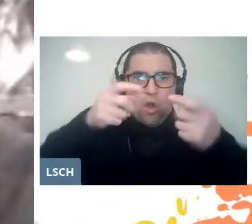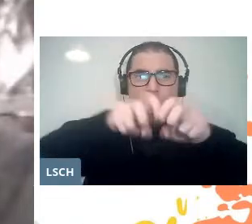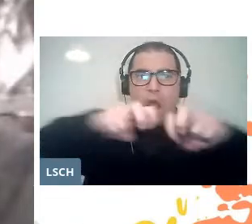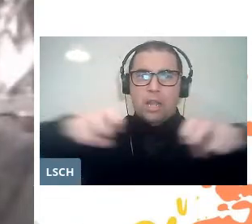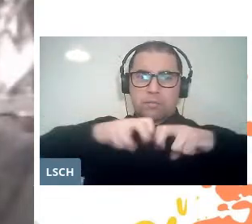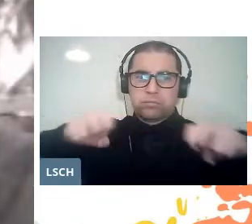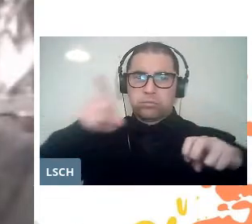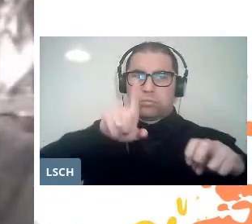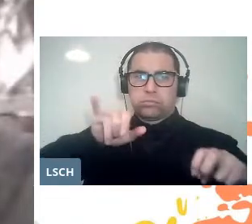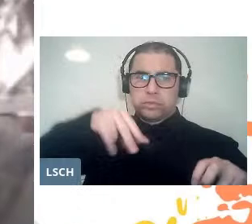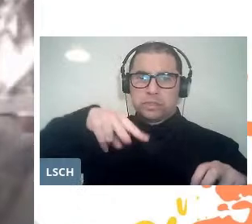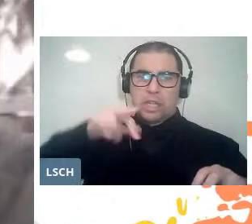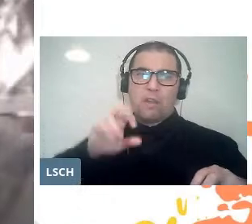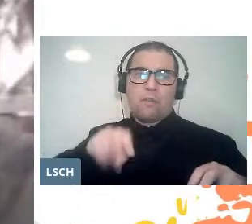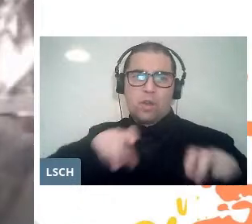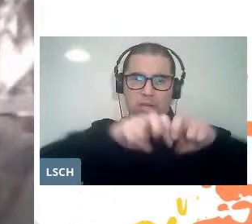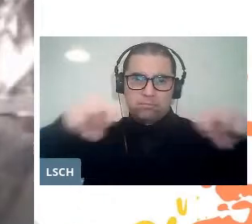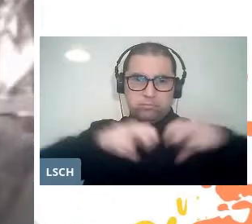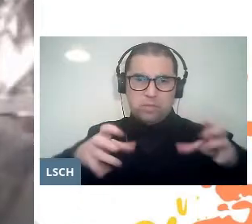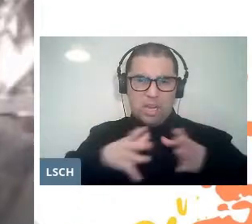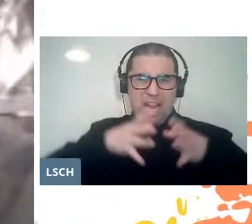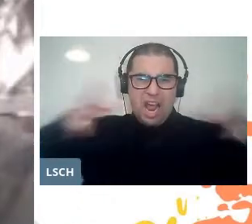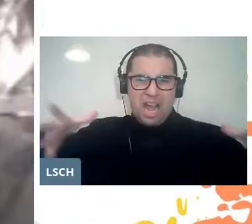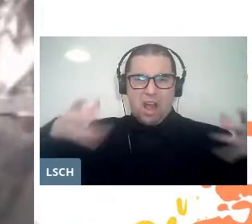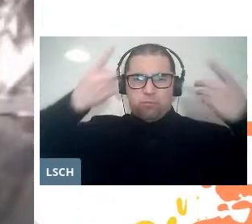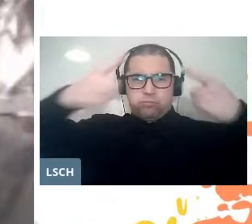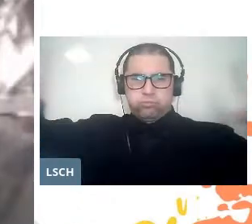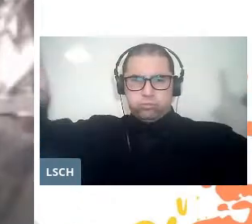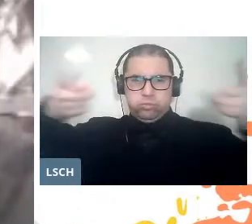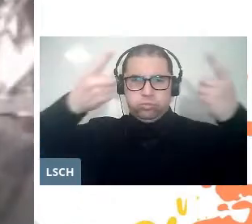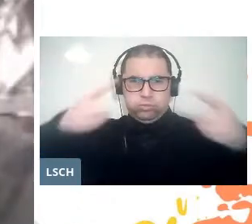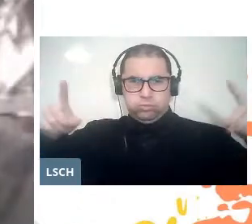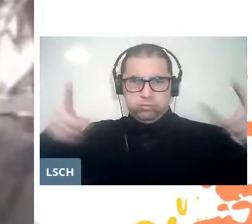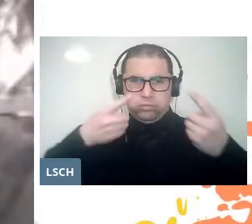as a great work for orchestra, and by the end of the cycle appeared